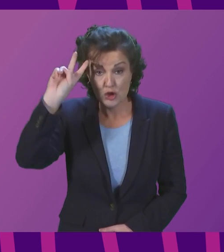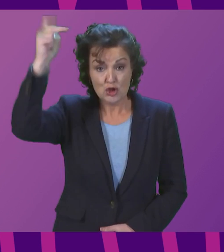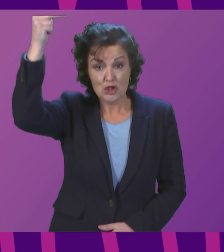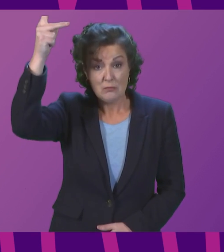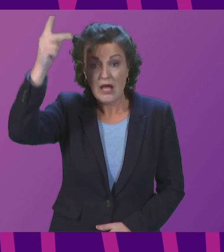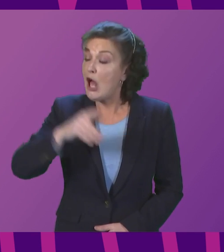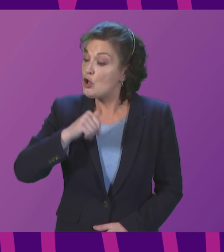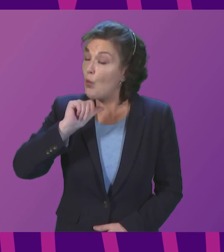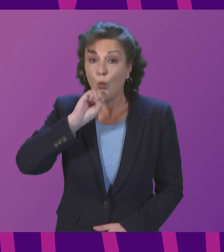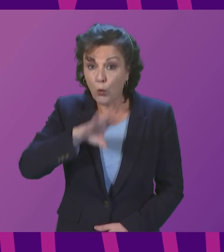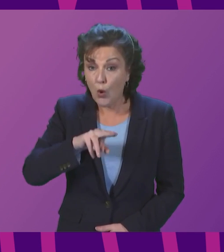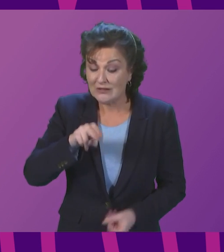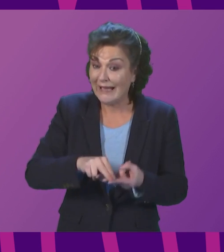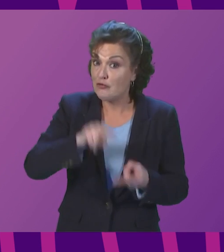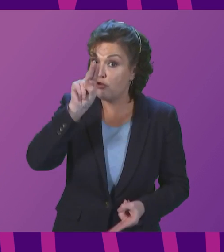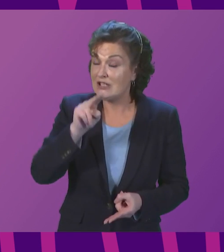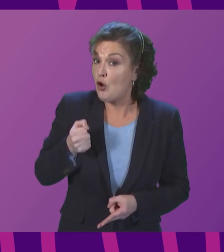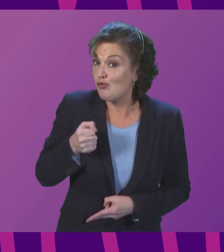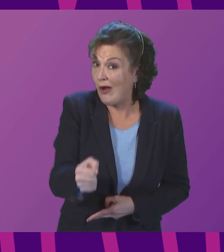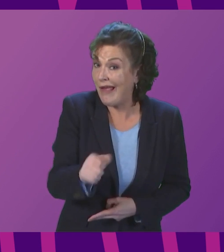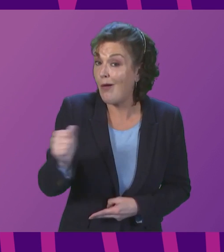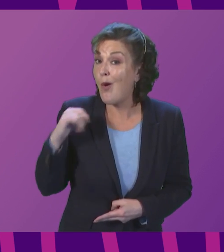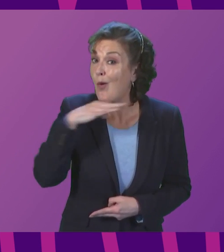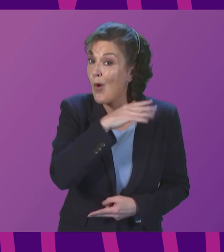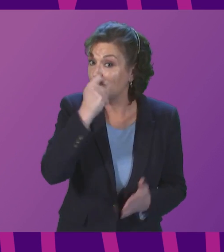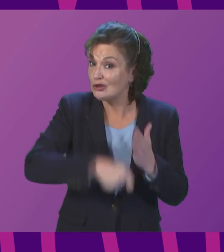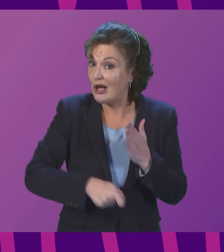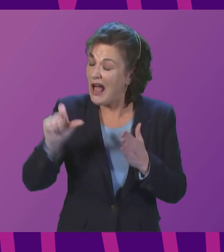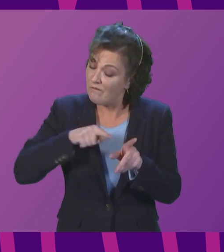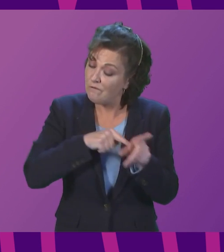rail fares and water charges, and will she back Labour’s plan?